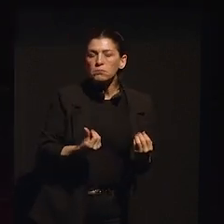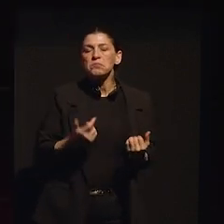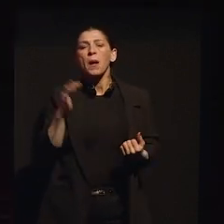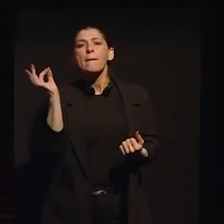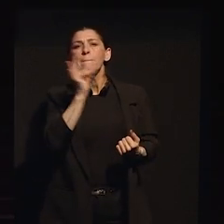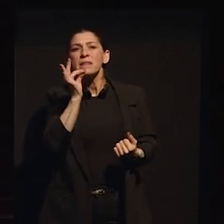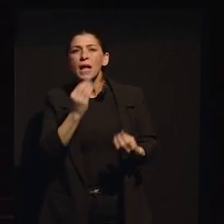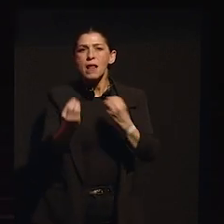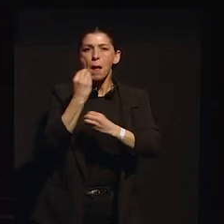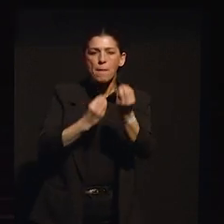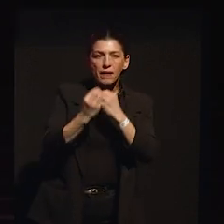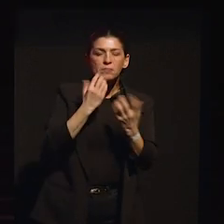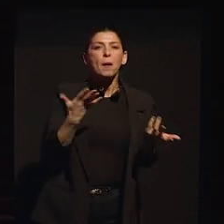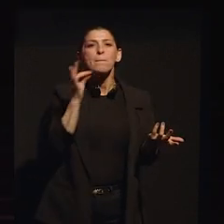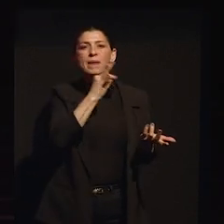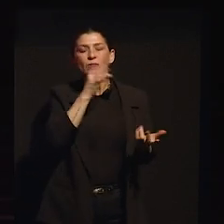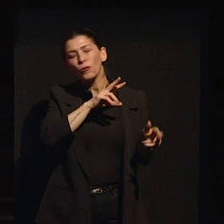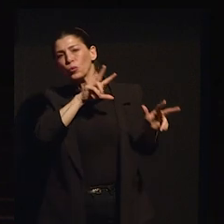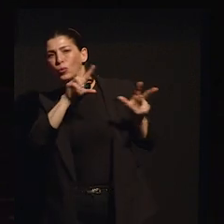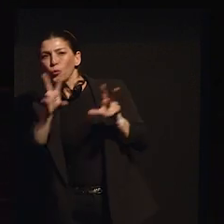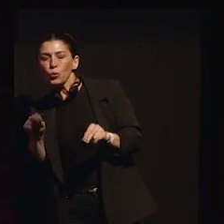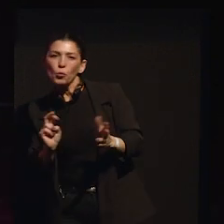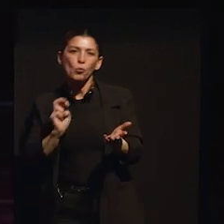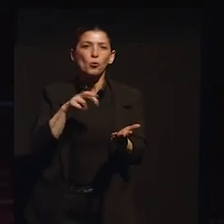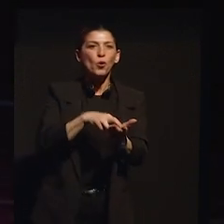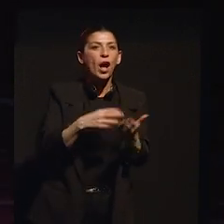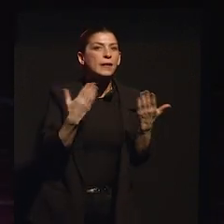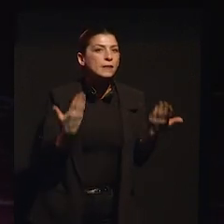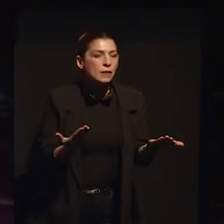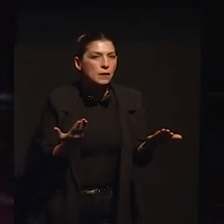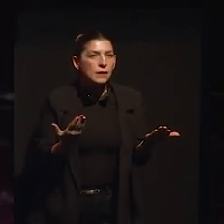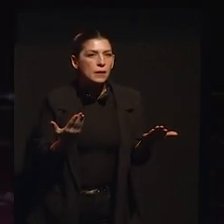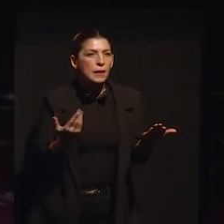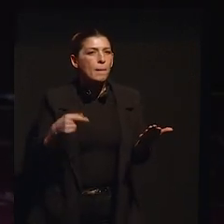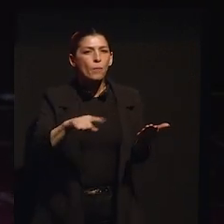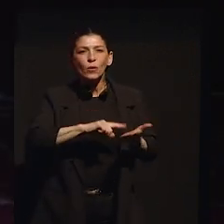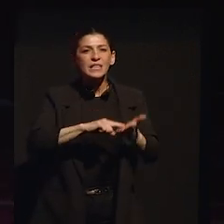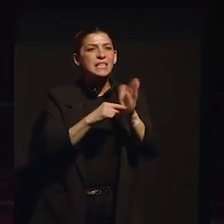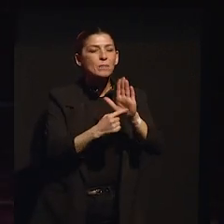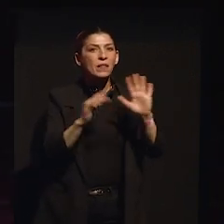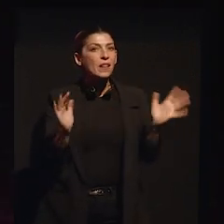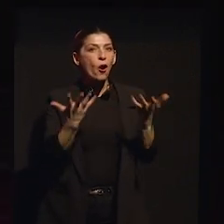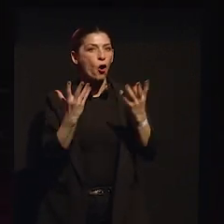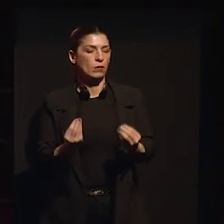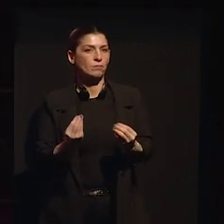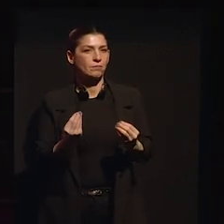How? By moving together, doing sports together, eating in similar ways, sleeping and waking in similar ways.